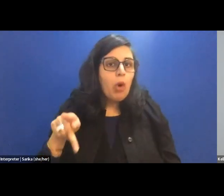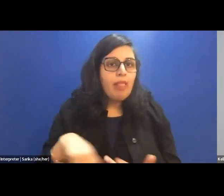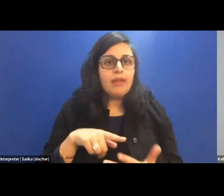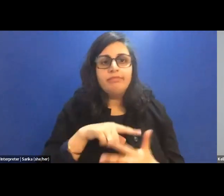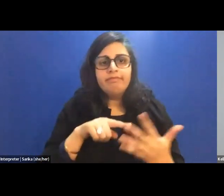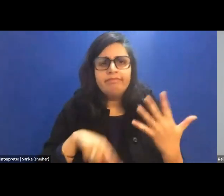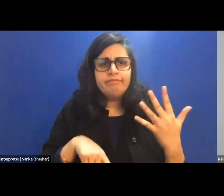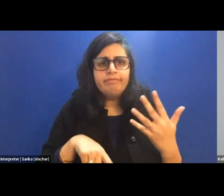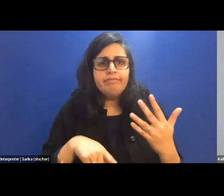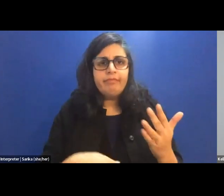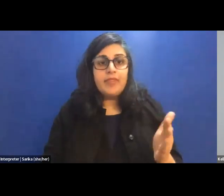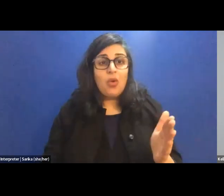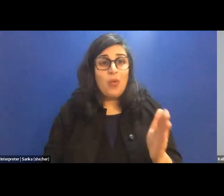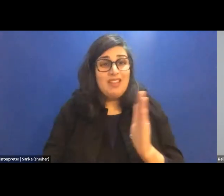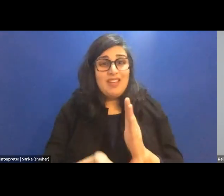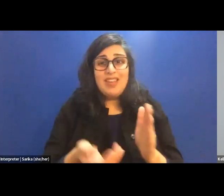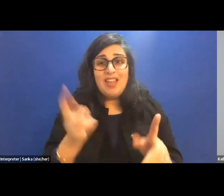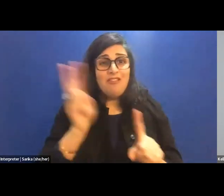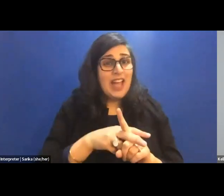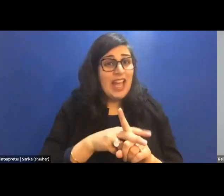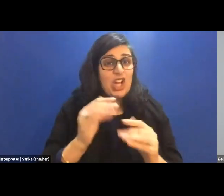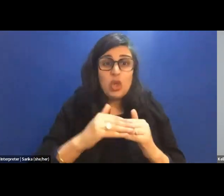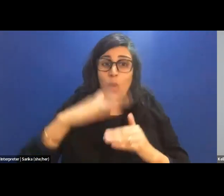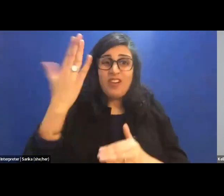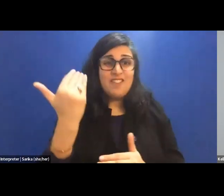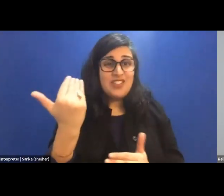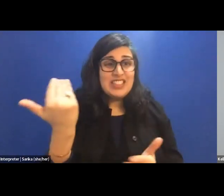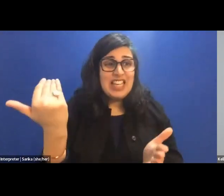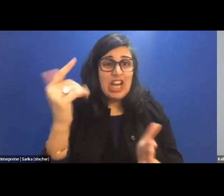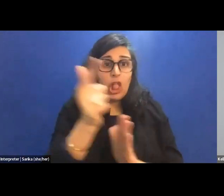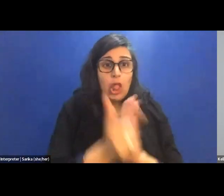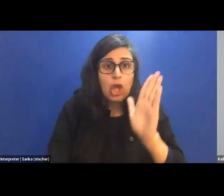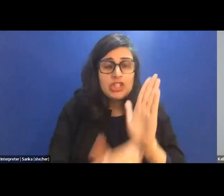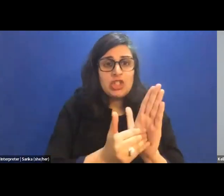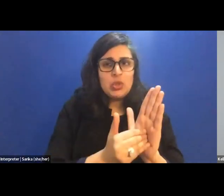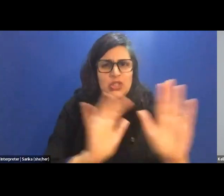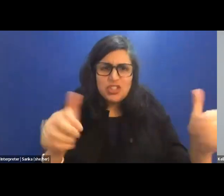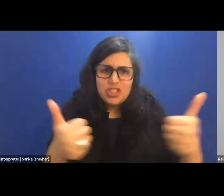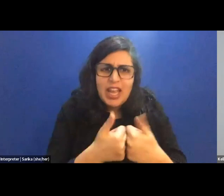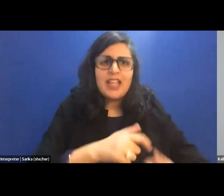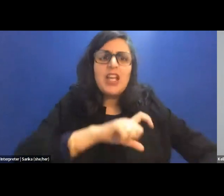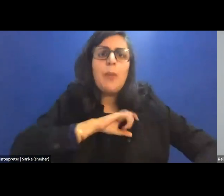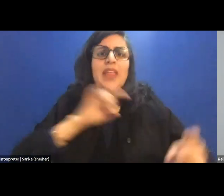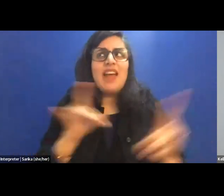justice resource center, don't shoot Portland, disability rights Oregon, we